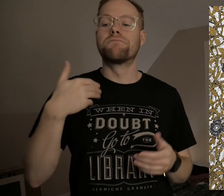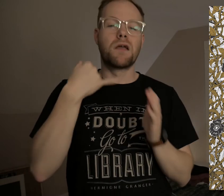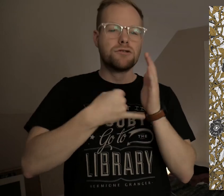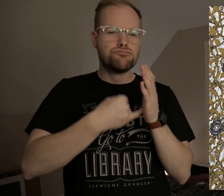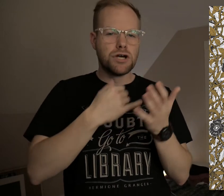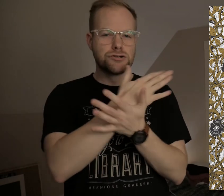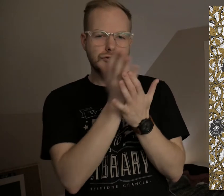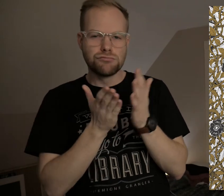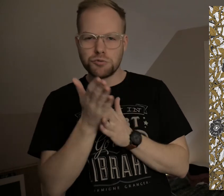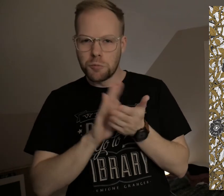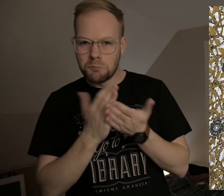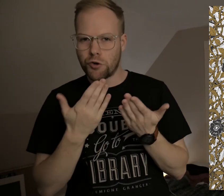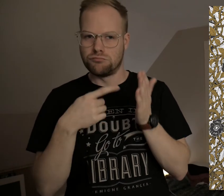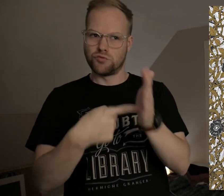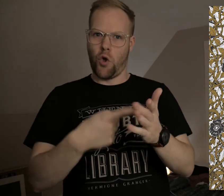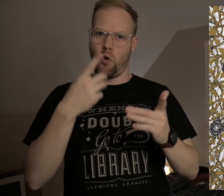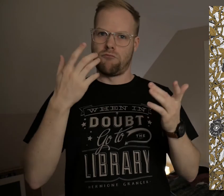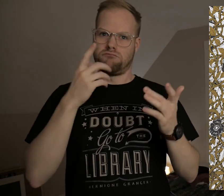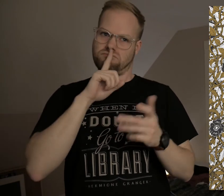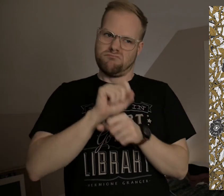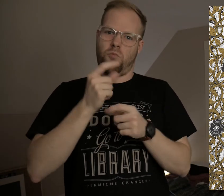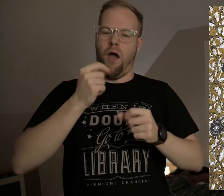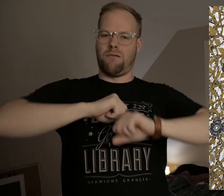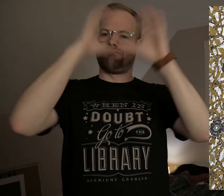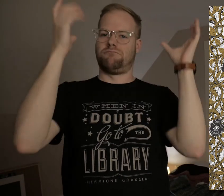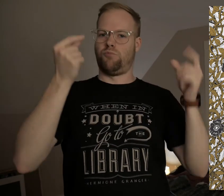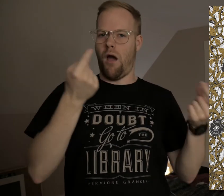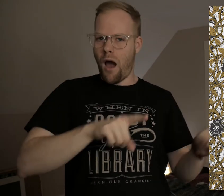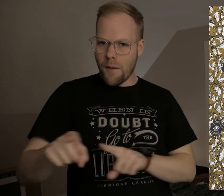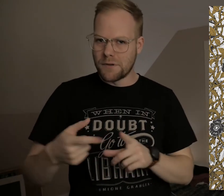It has illustrations throughout the book to show you what things look like and what’s happening.